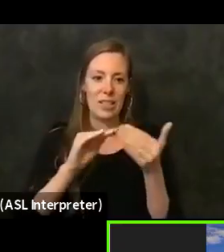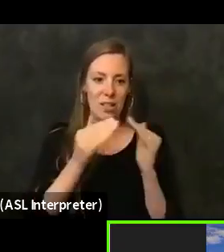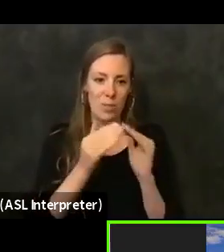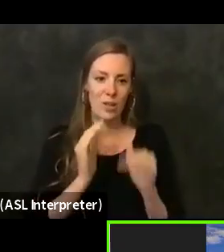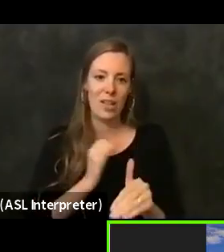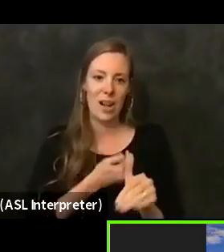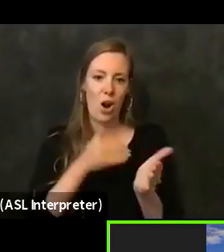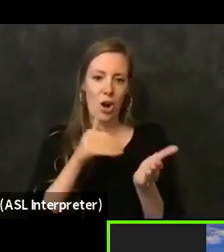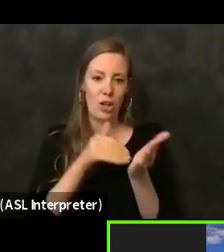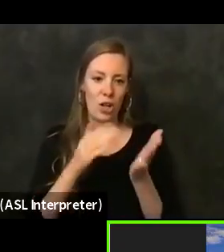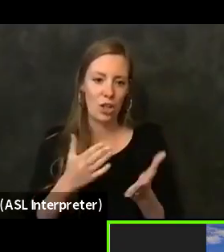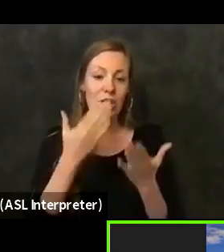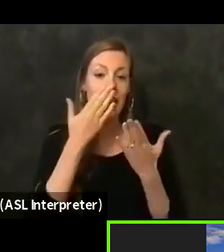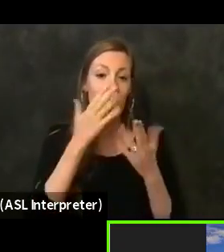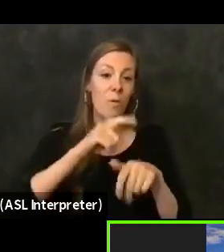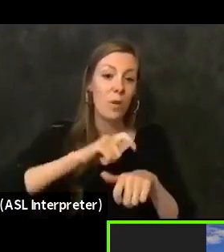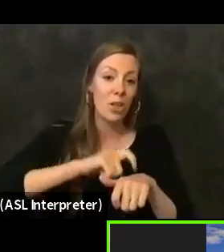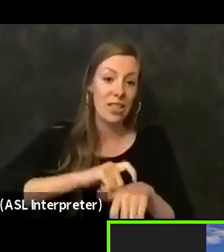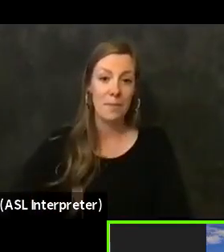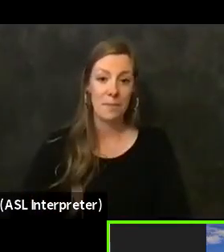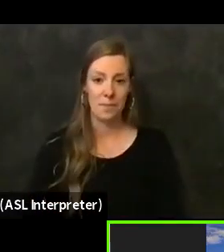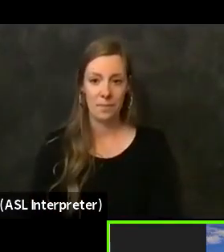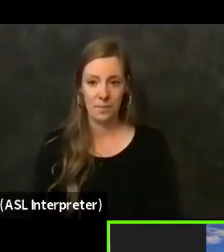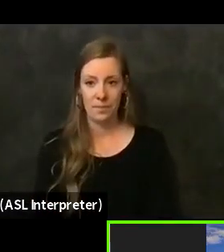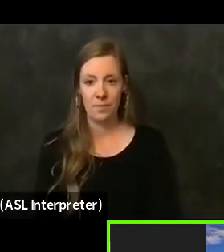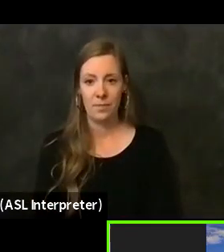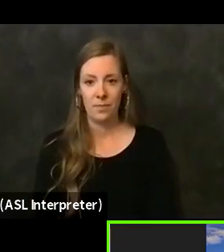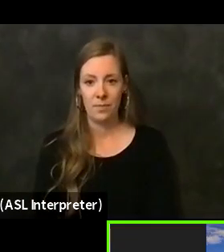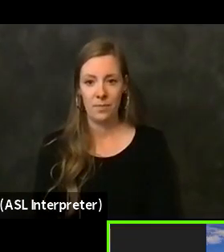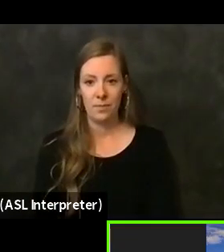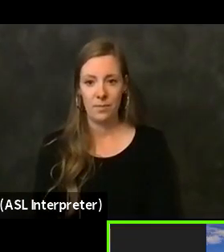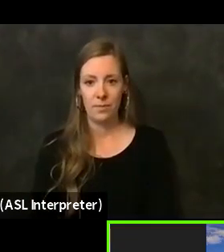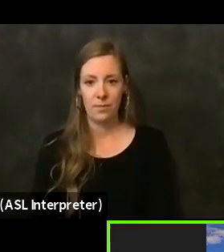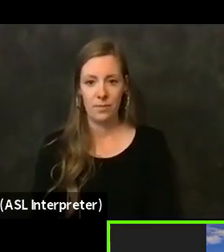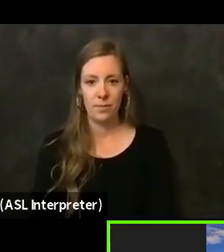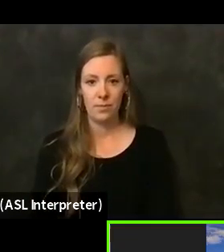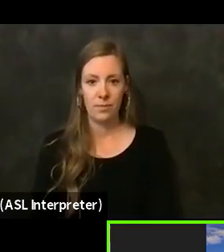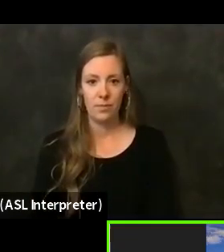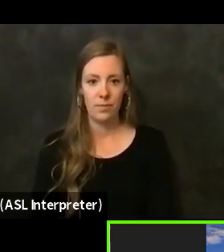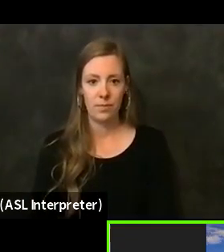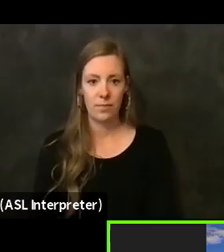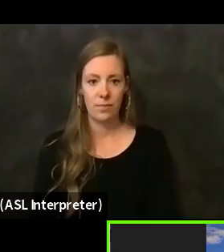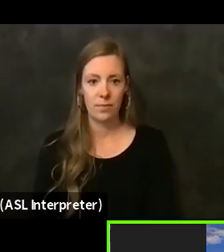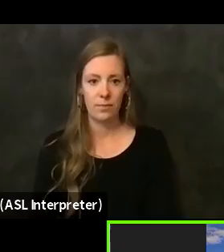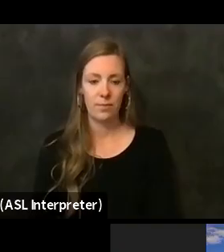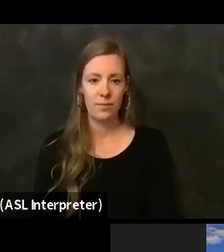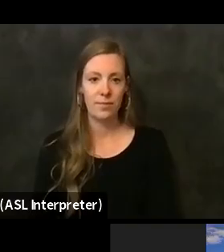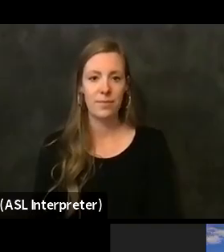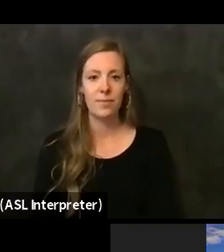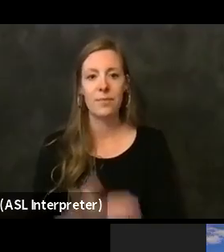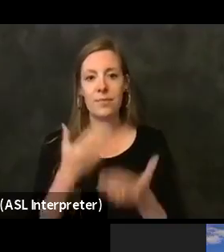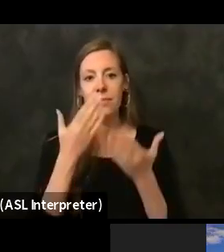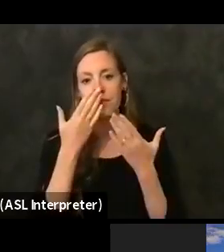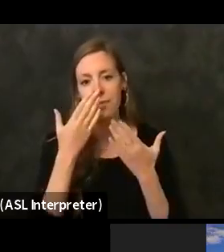And thank you for the time share. Hopkins, CALFire. Great, thank you so much, Supervisor.